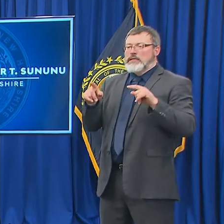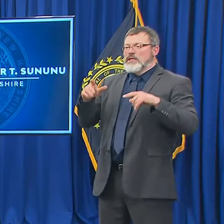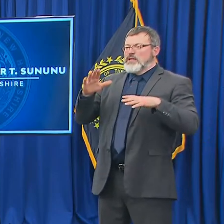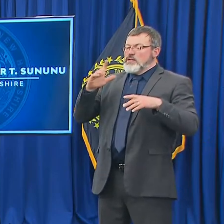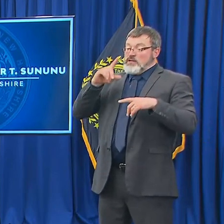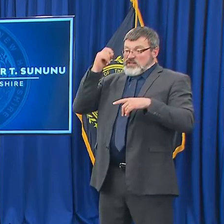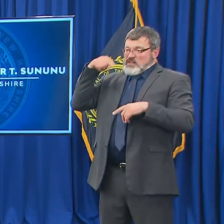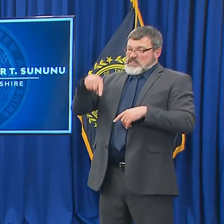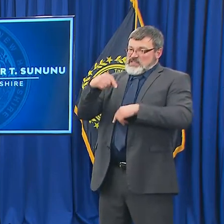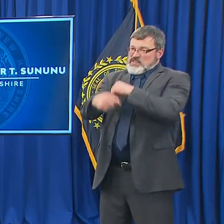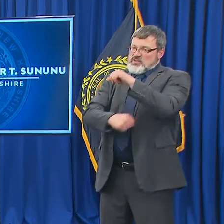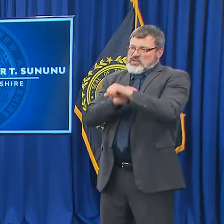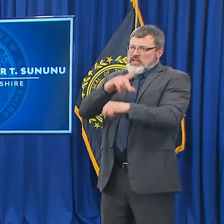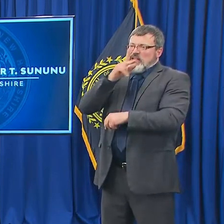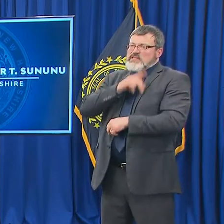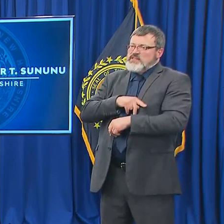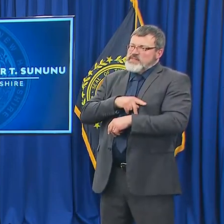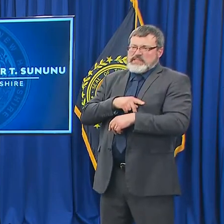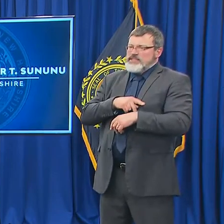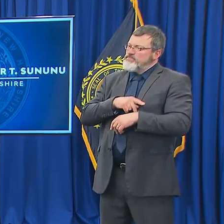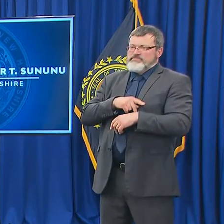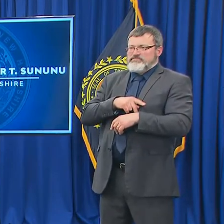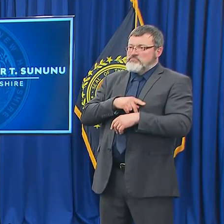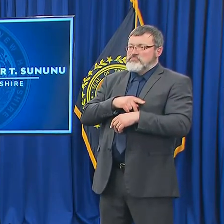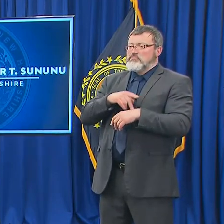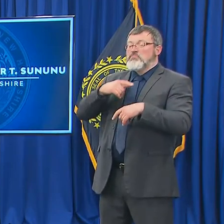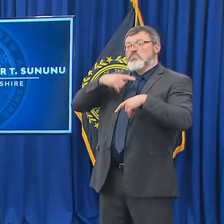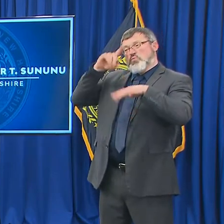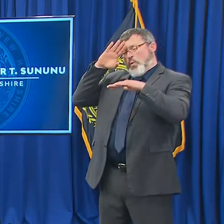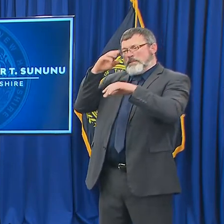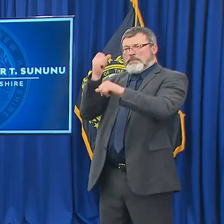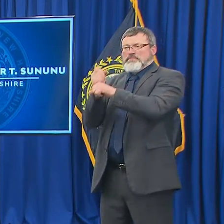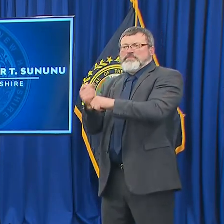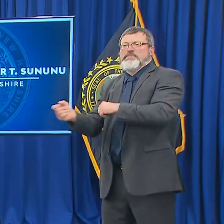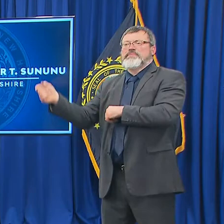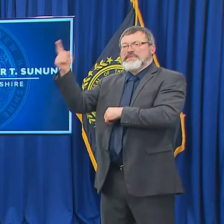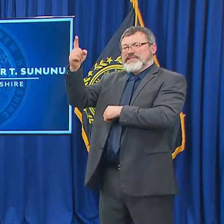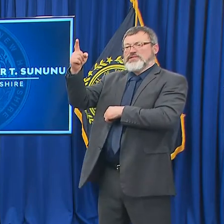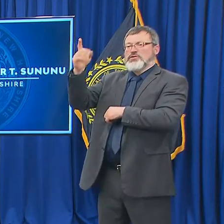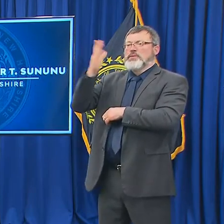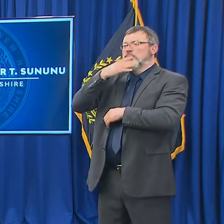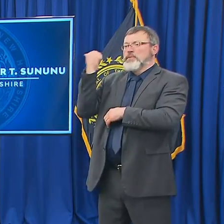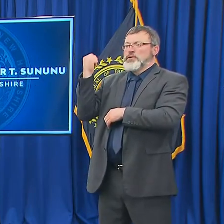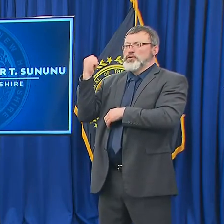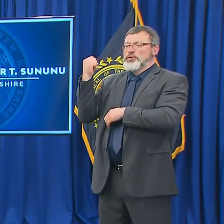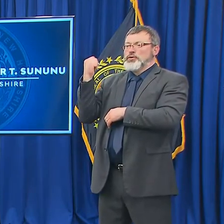that are actually allowing a lot of the asymptomatic spread to happen. Nobody intends to give give Cove it.